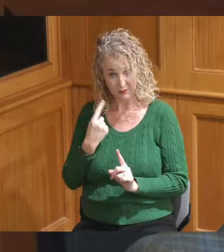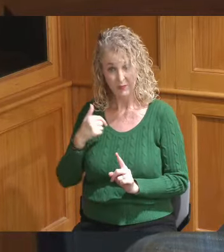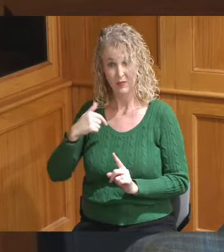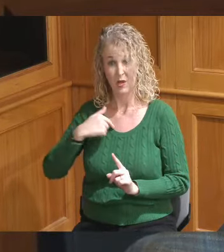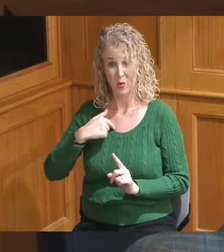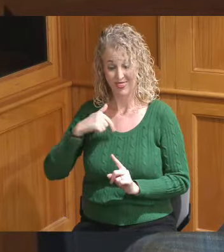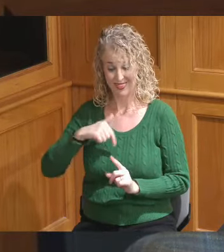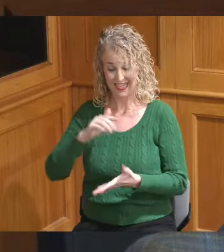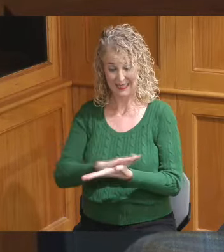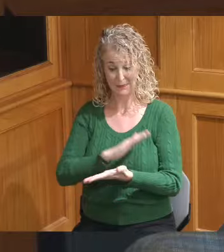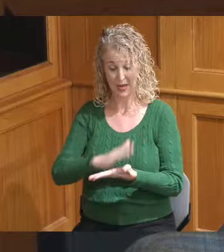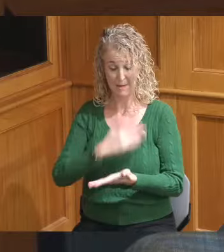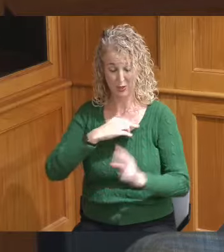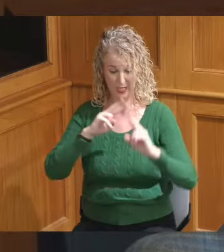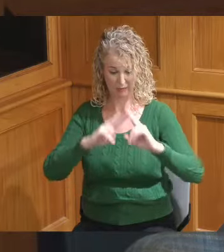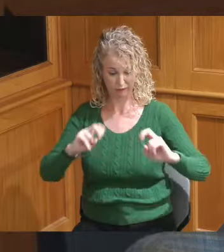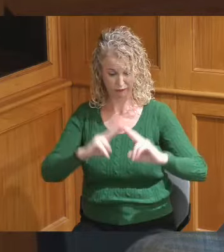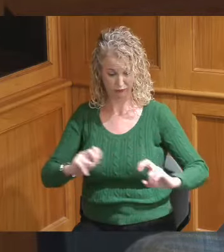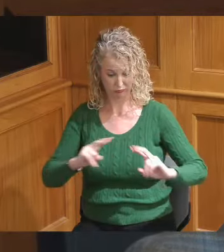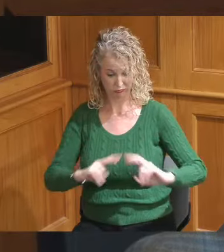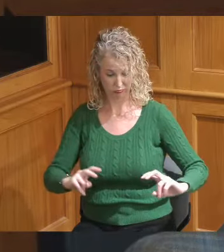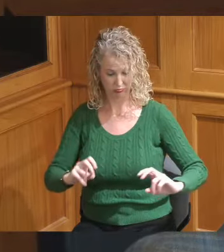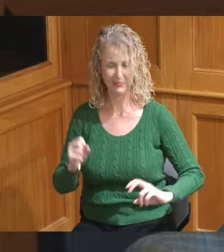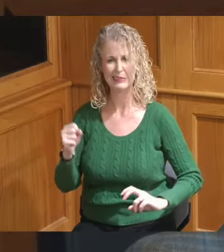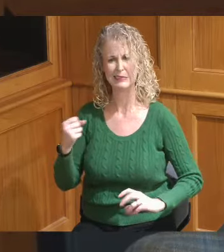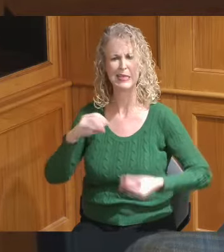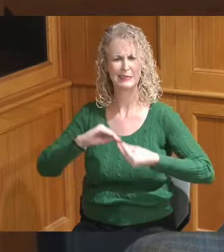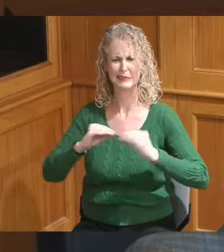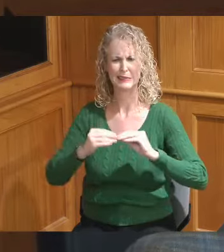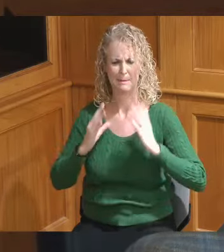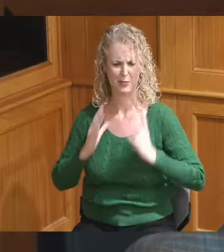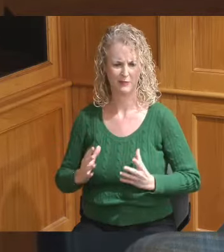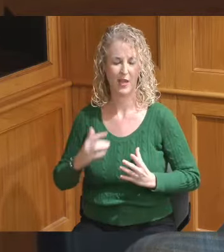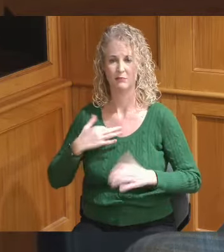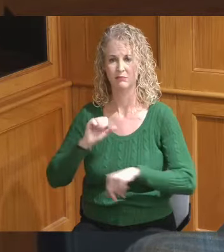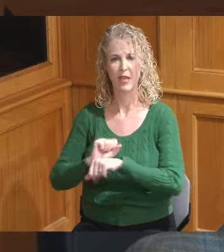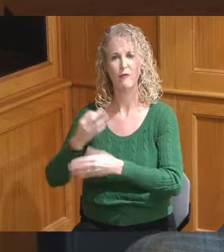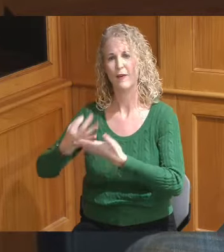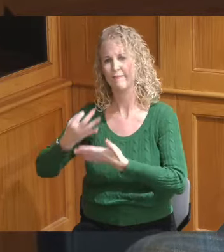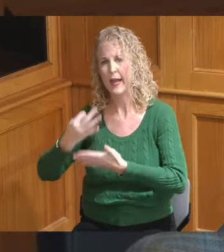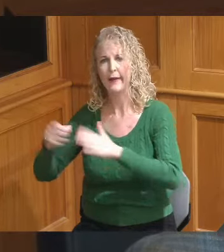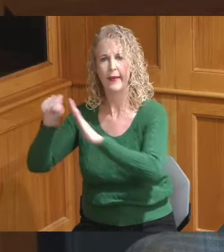budget. Yes, I know numbers. I've been on the finance the city and the state.